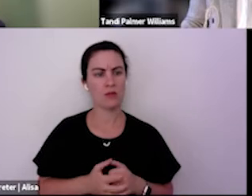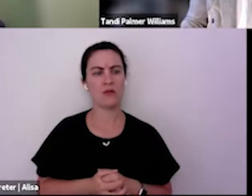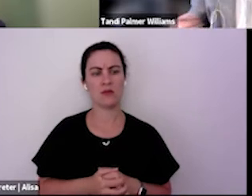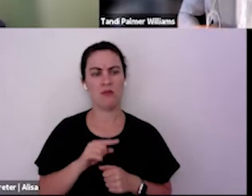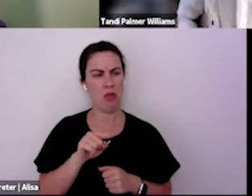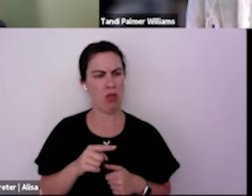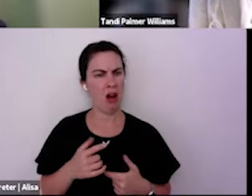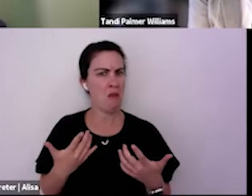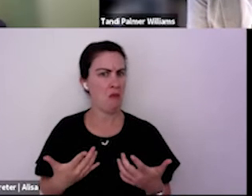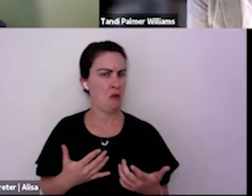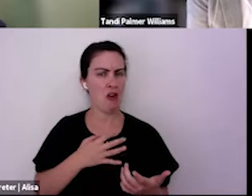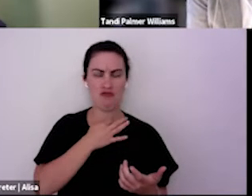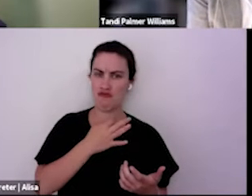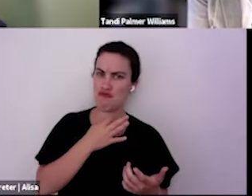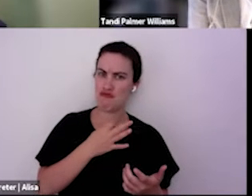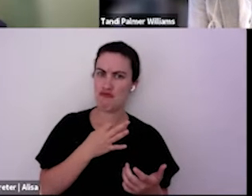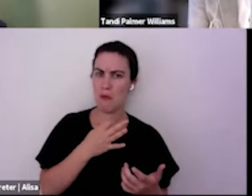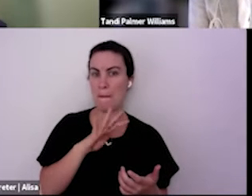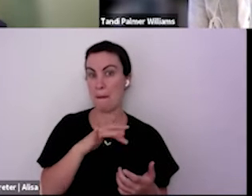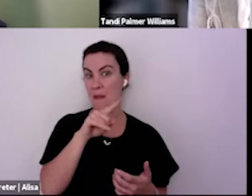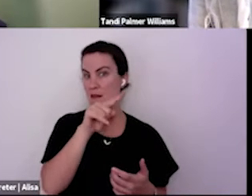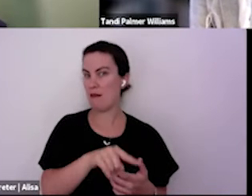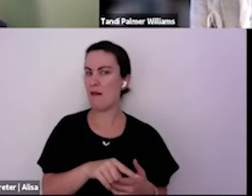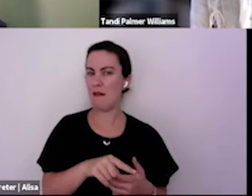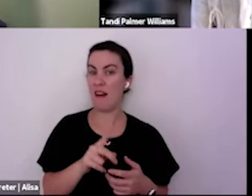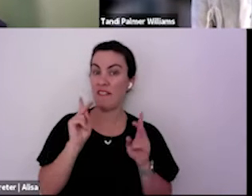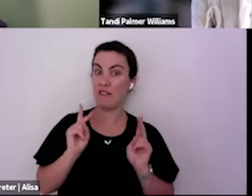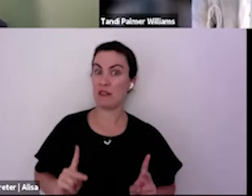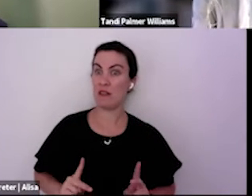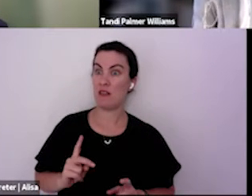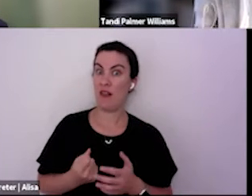As physical events resume, they may be slower to come back than other and prefer to continue